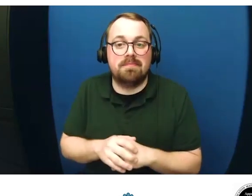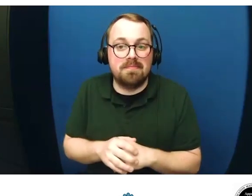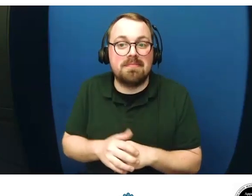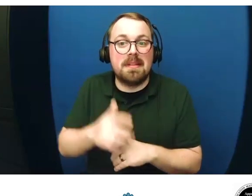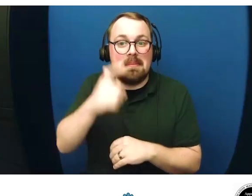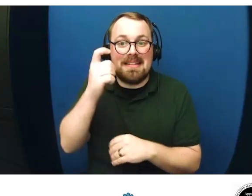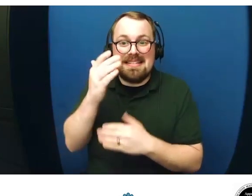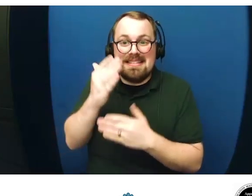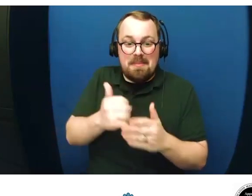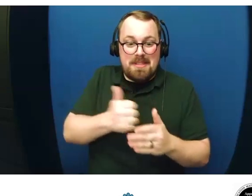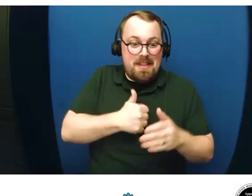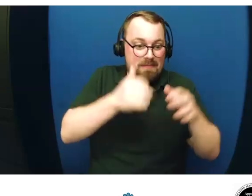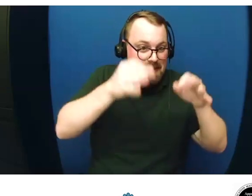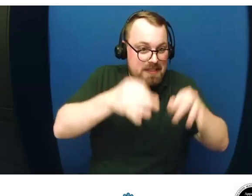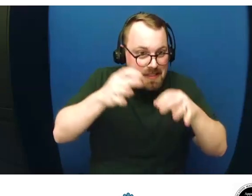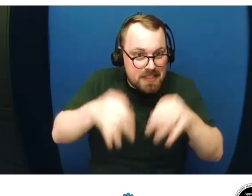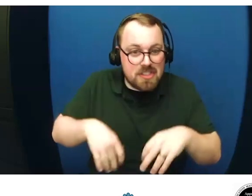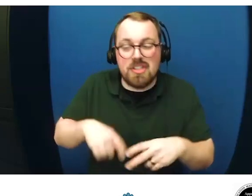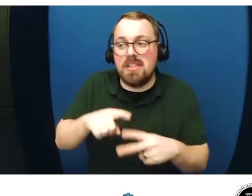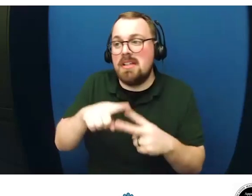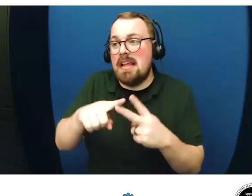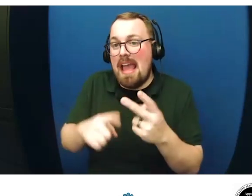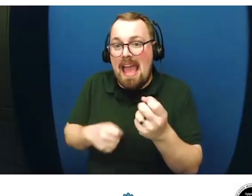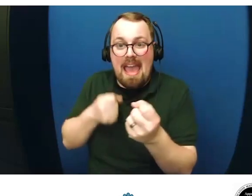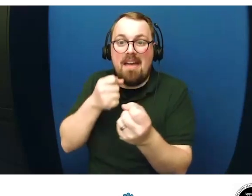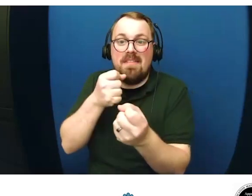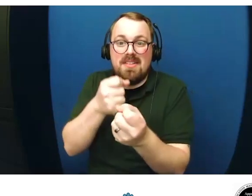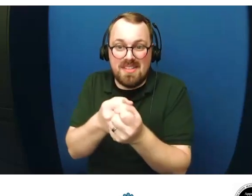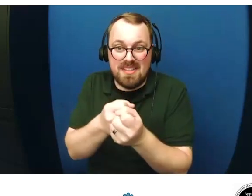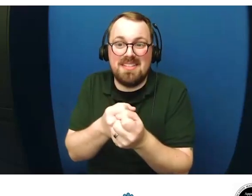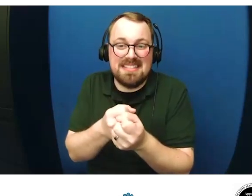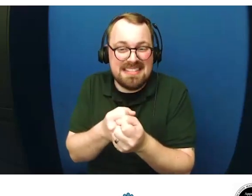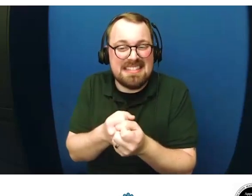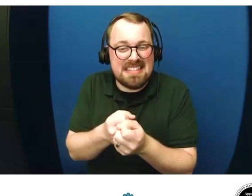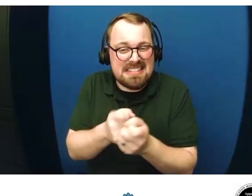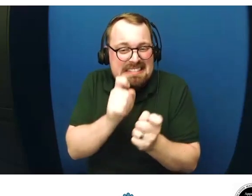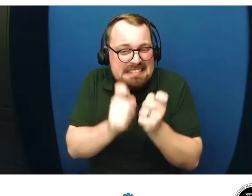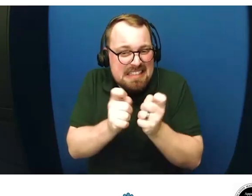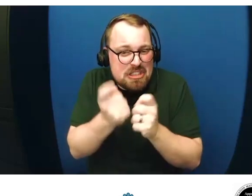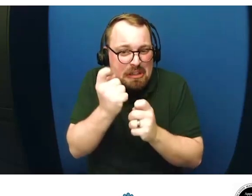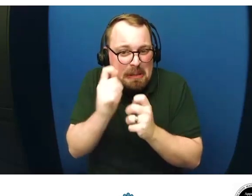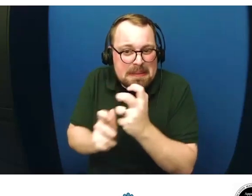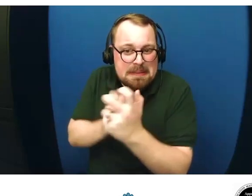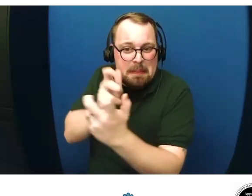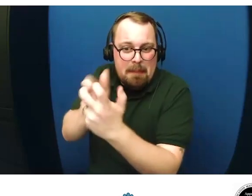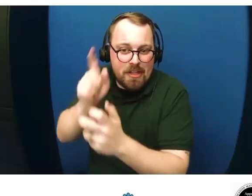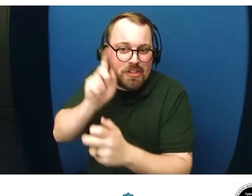the Self-Determination and Advocacy components here are a little different for our students.